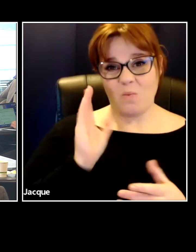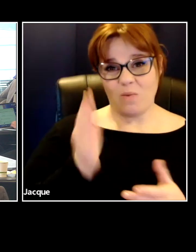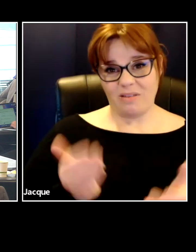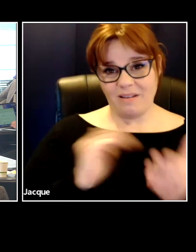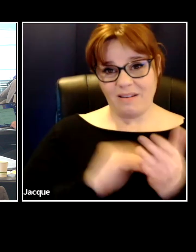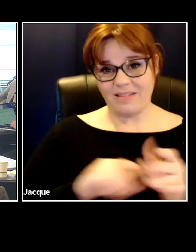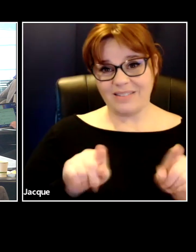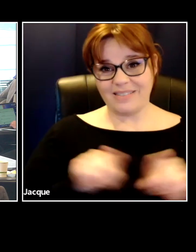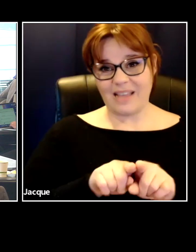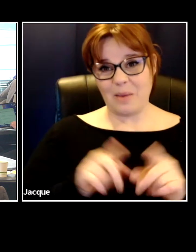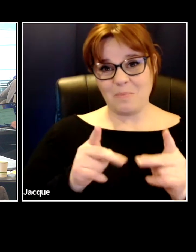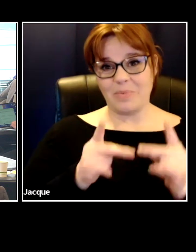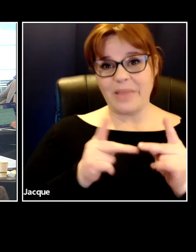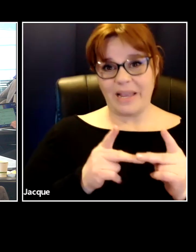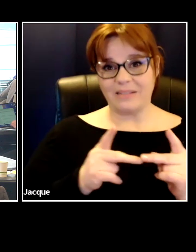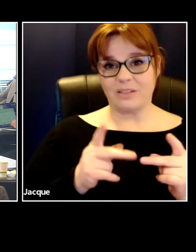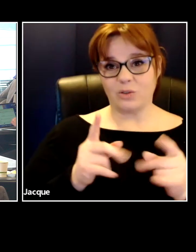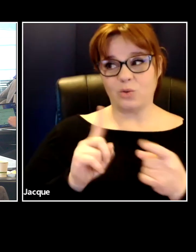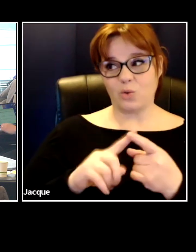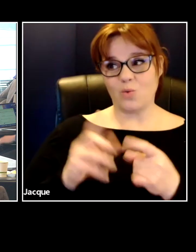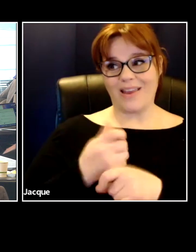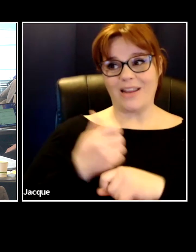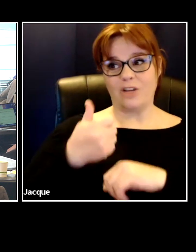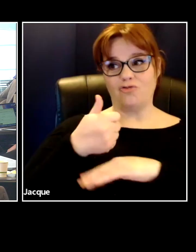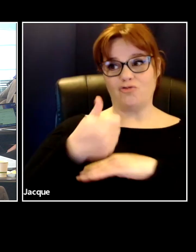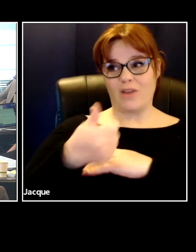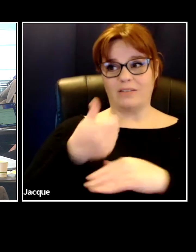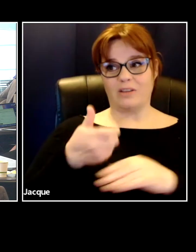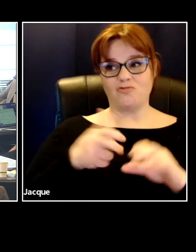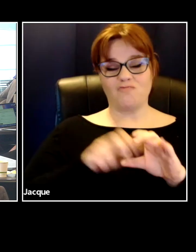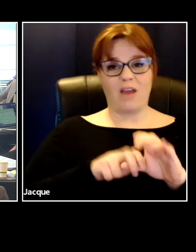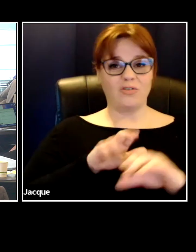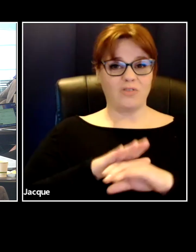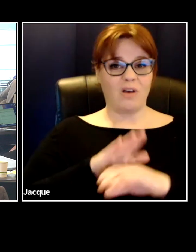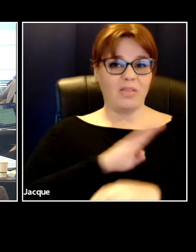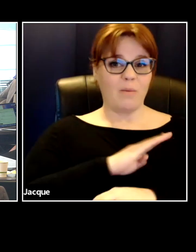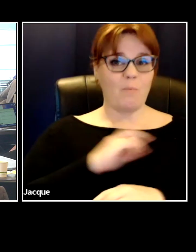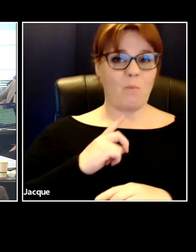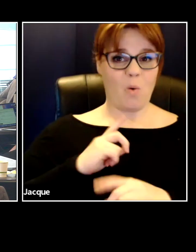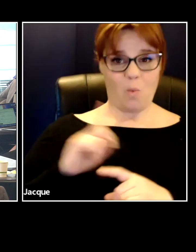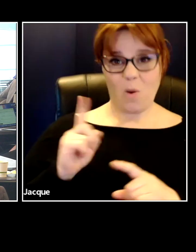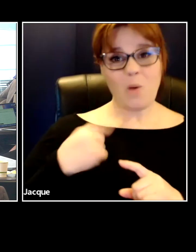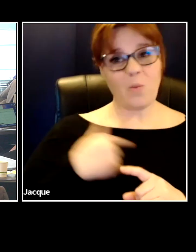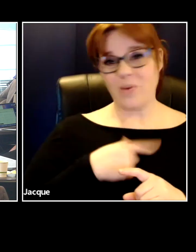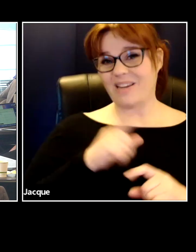uh getting transit writers on these boards where we're going to have to really make it mandatory if